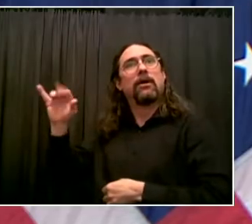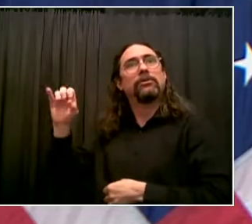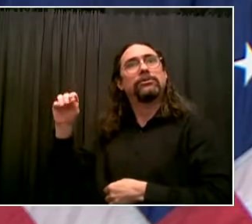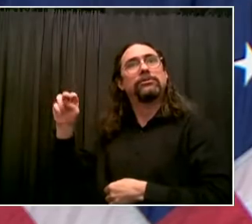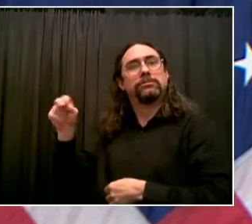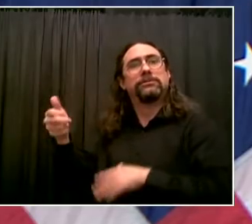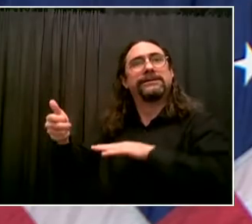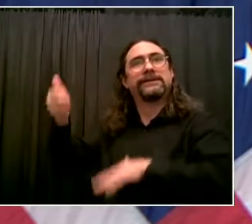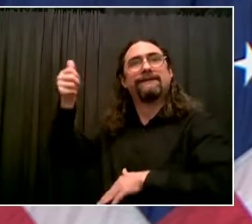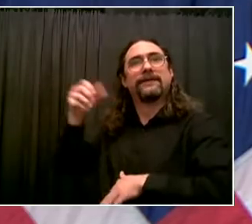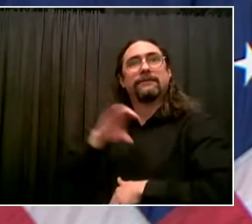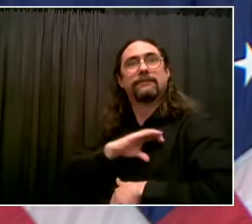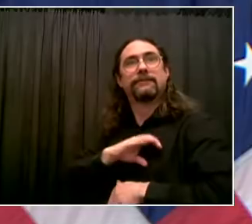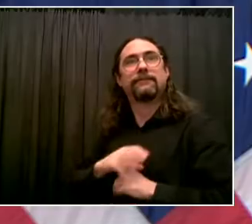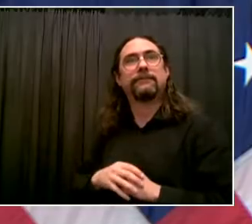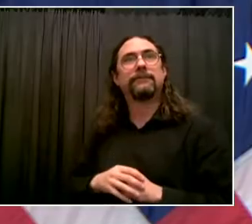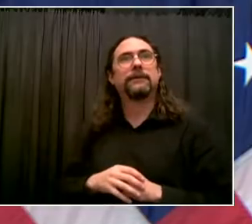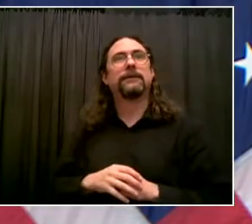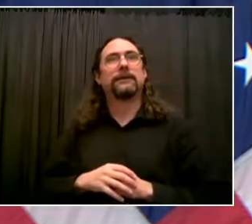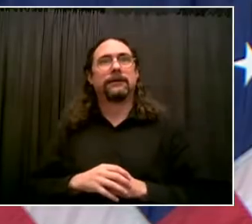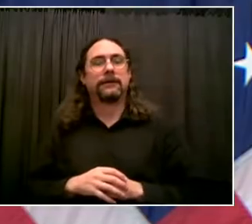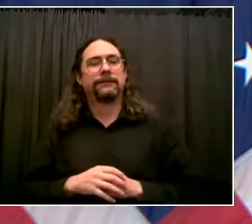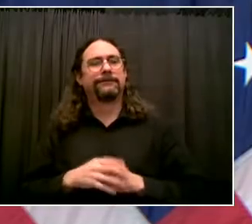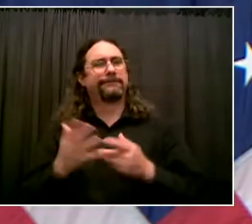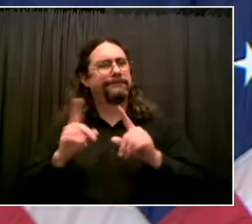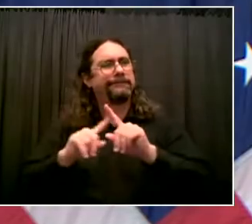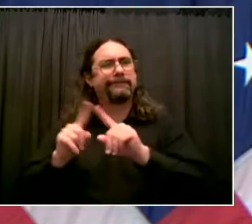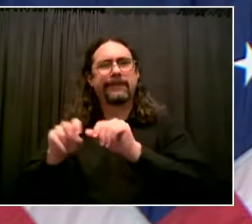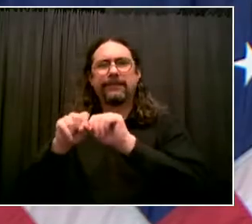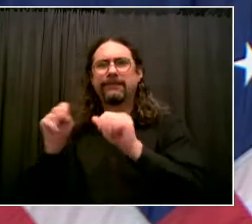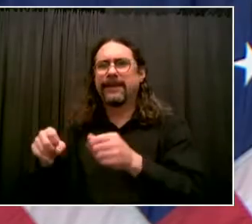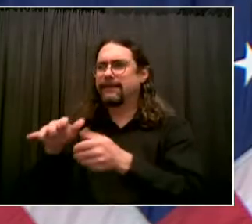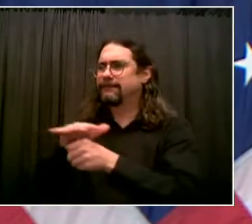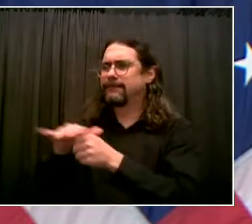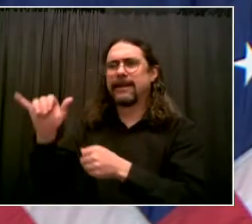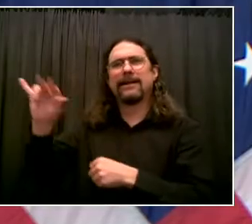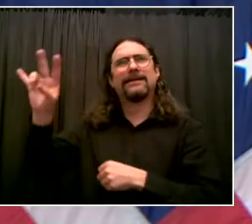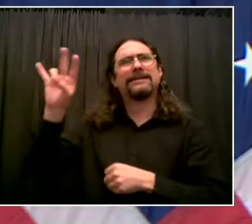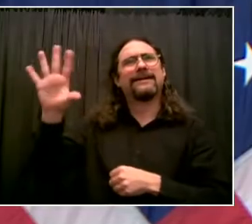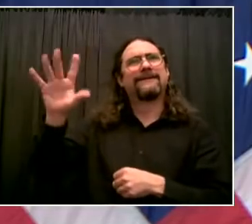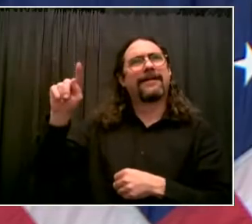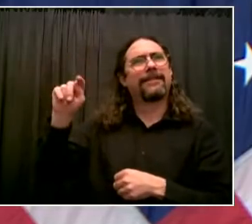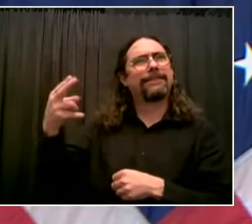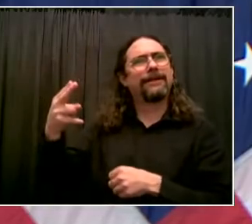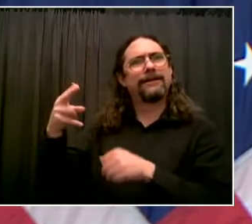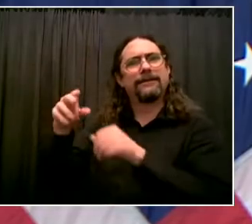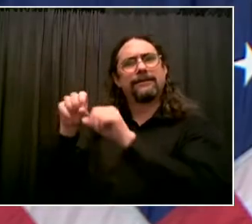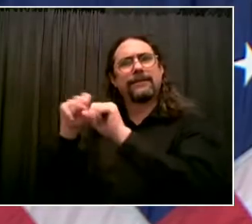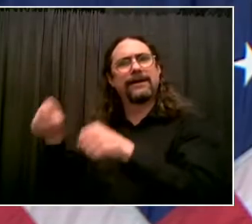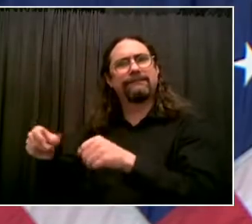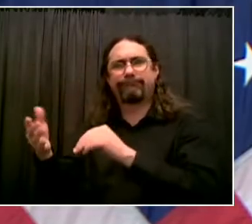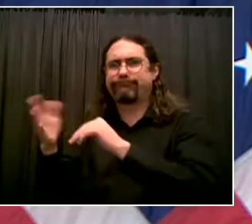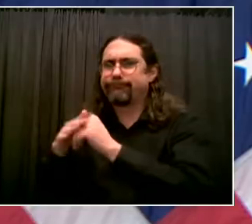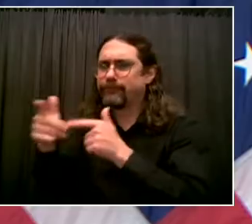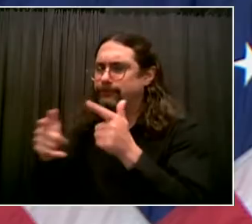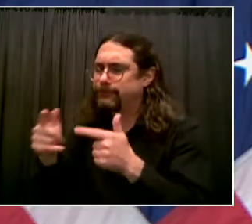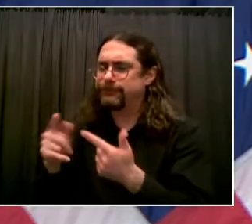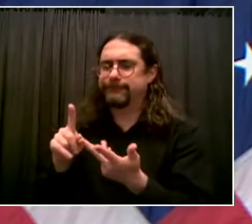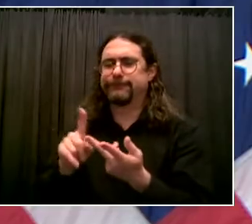ARE STRUGGLING. YOU CAN TAKE A LOOK AT